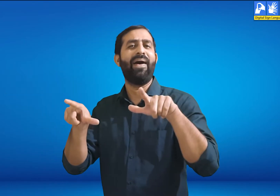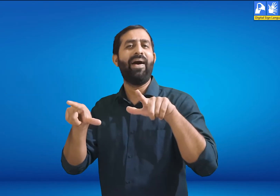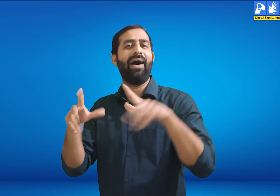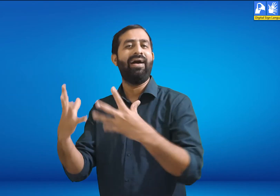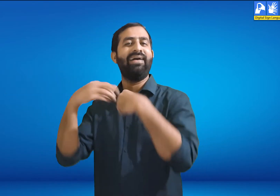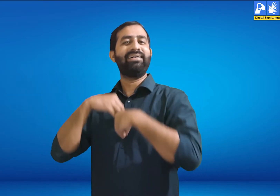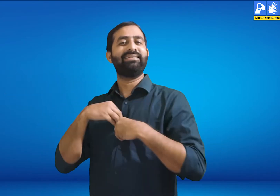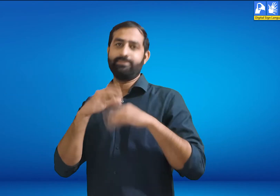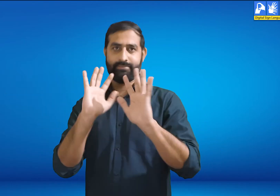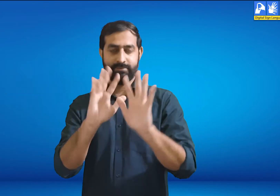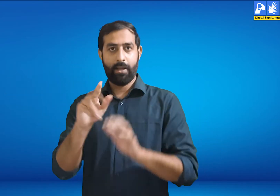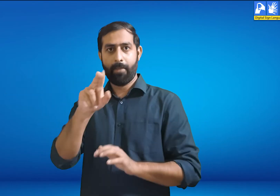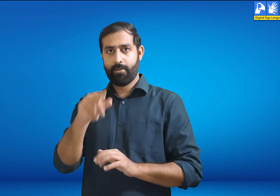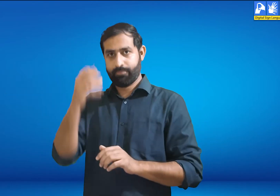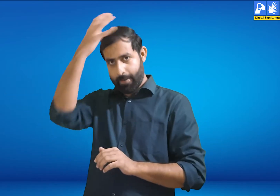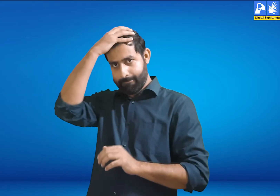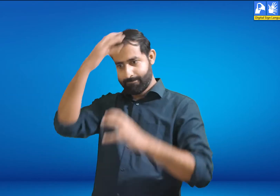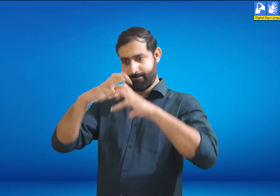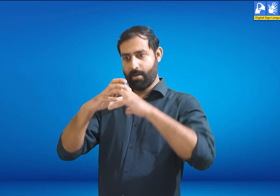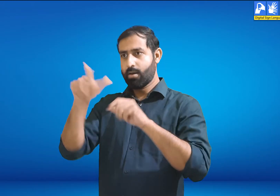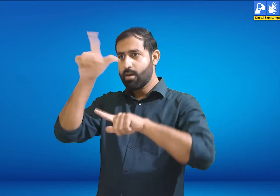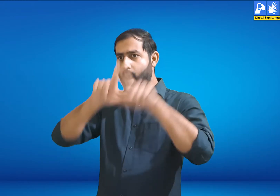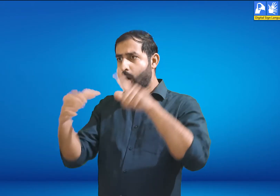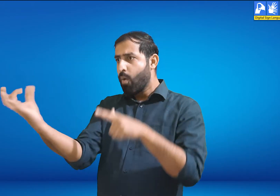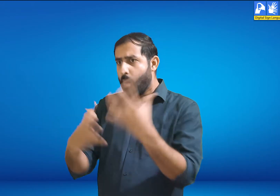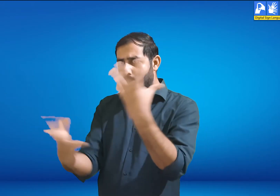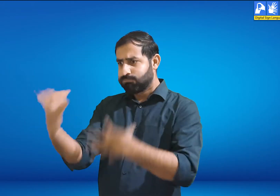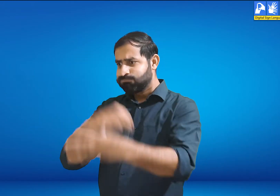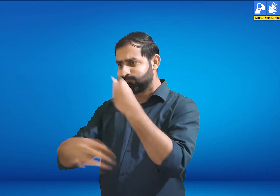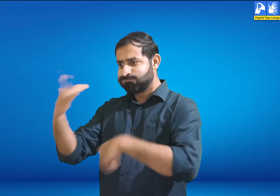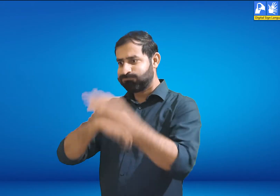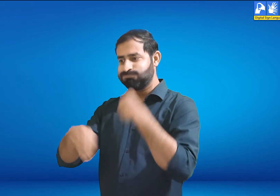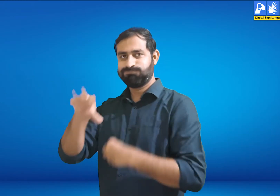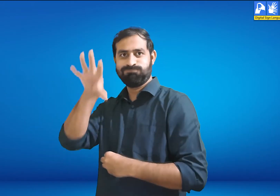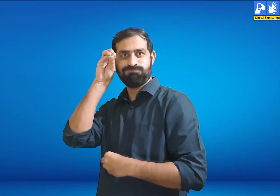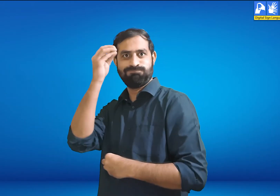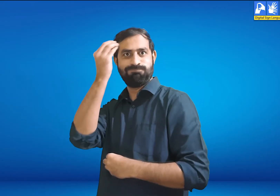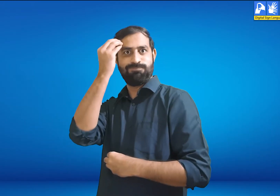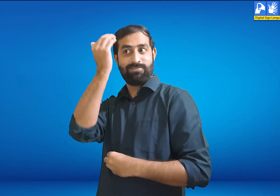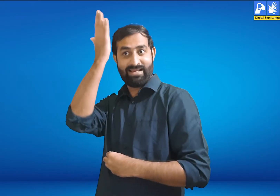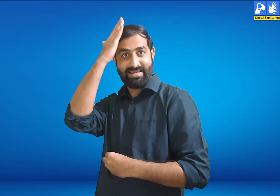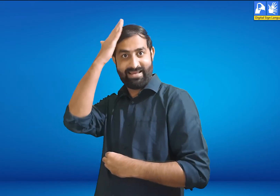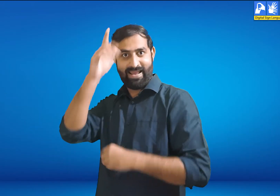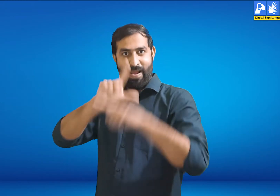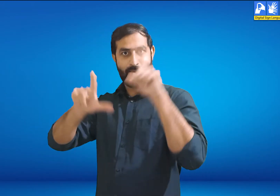It is a tool of communication. The purpose of language is making sense of complex and abstract thoughts.